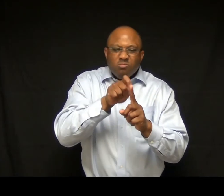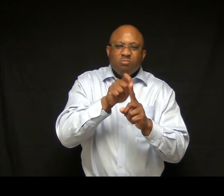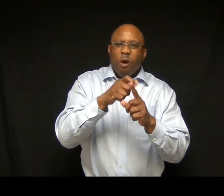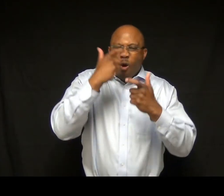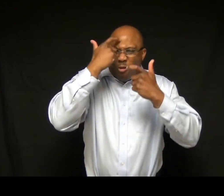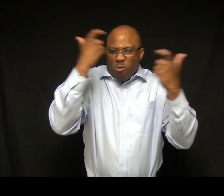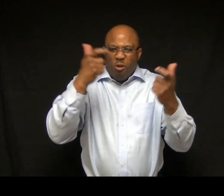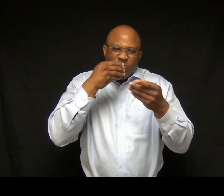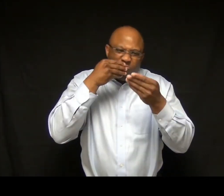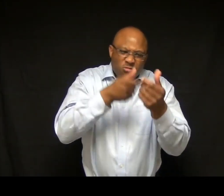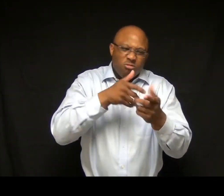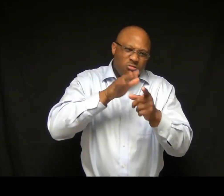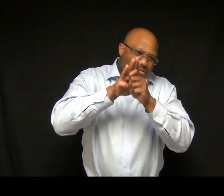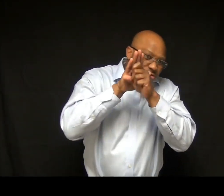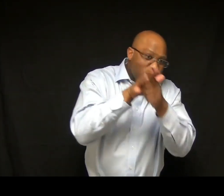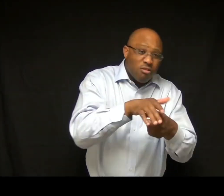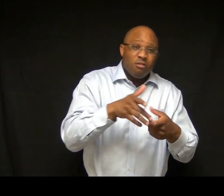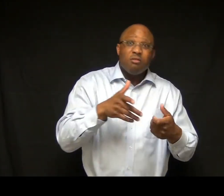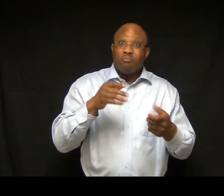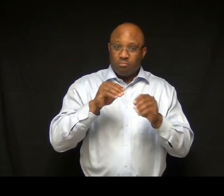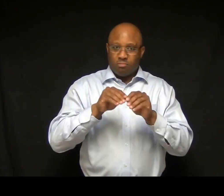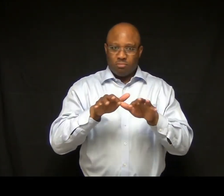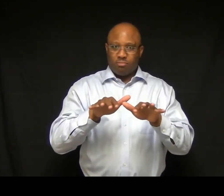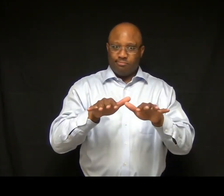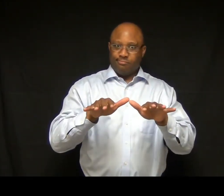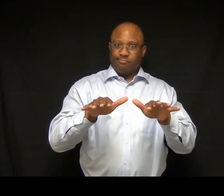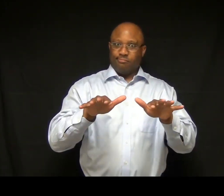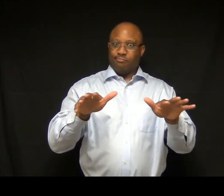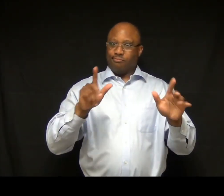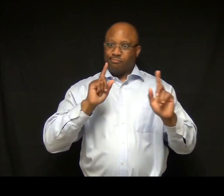is becoming more widespread.